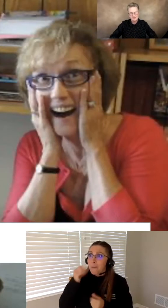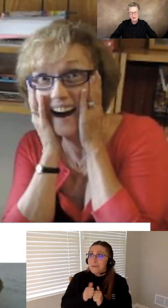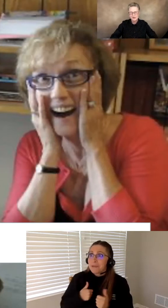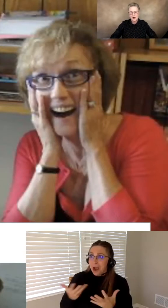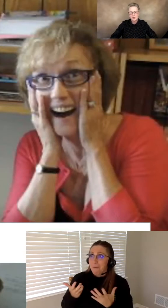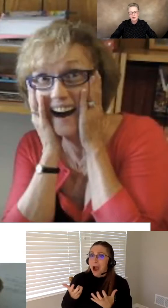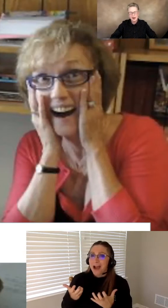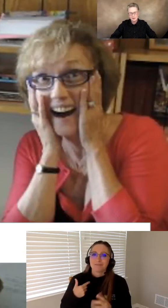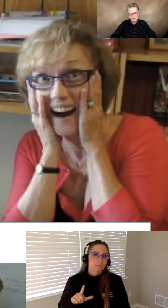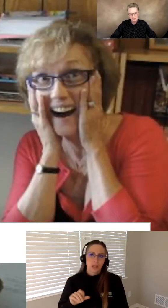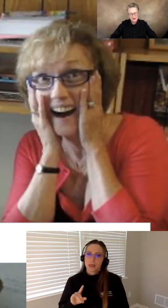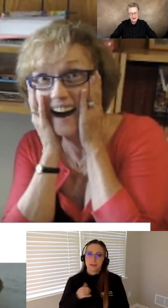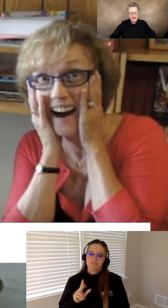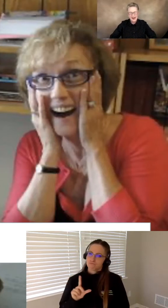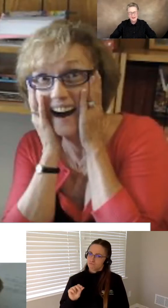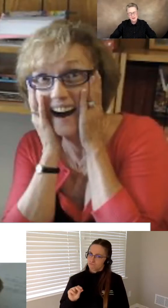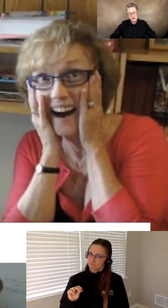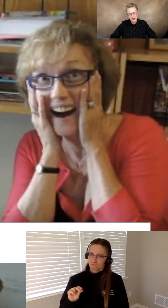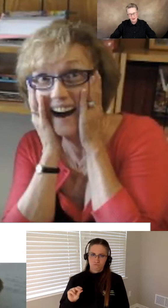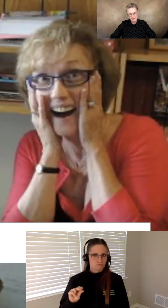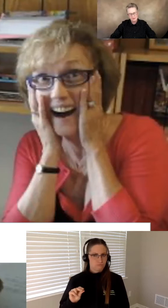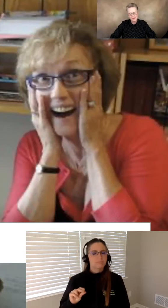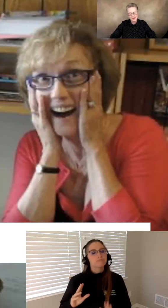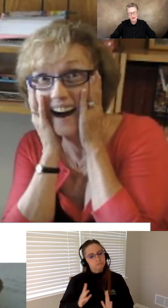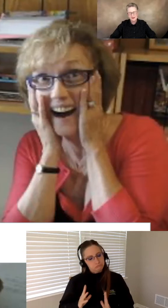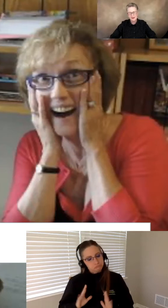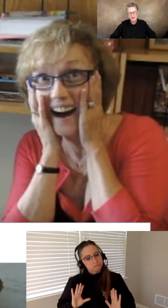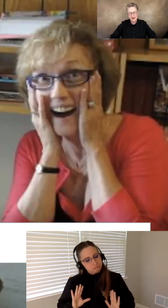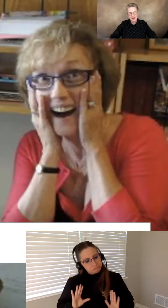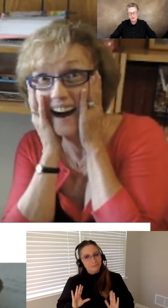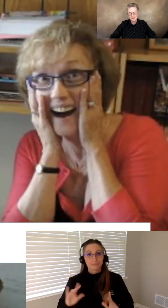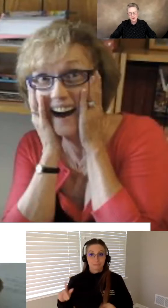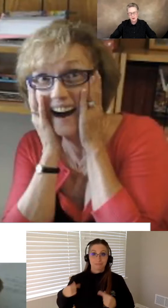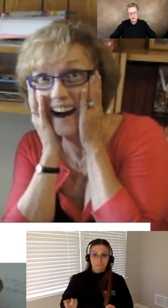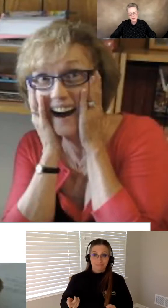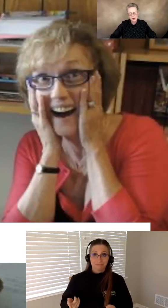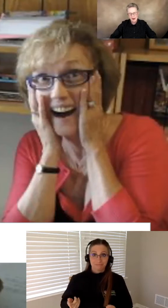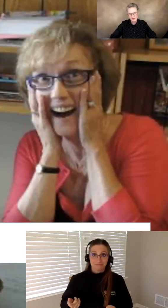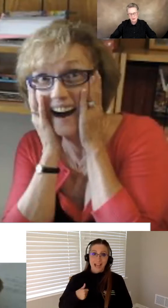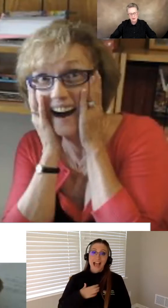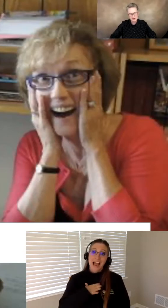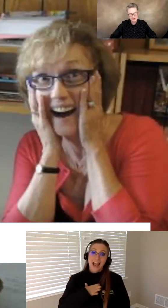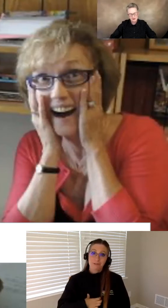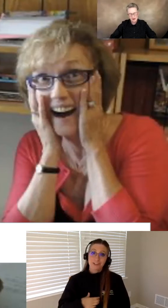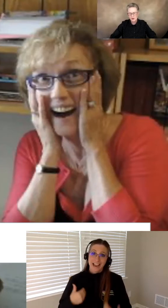but Lottie wouldn't let me, and that's okay and to this day I wish I had them, because I don't know